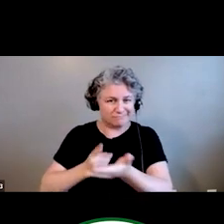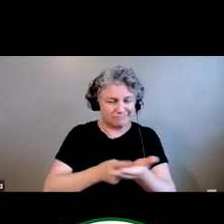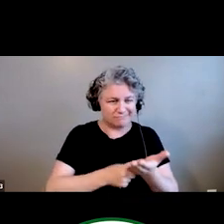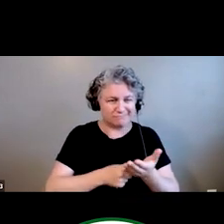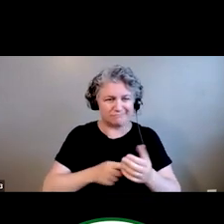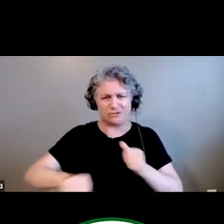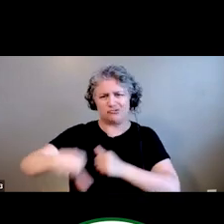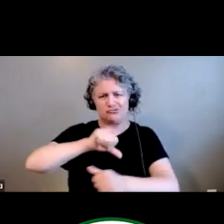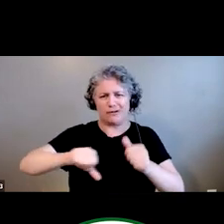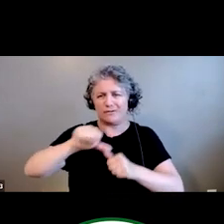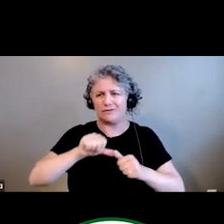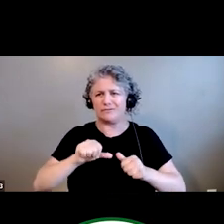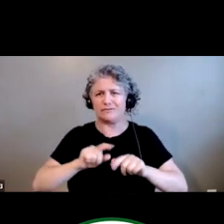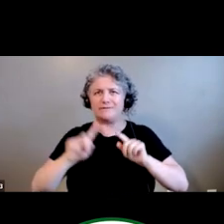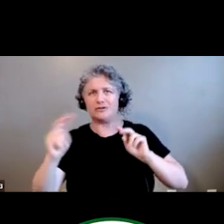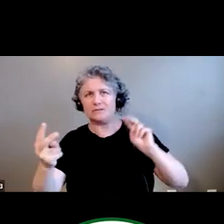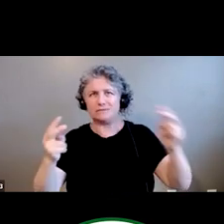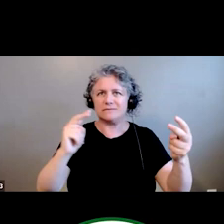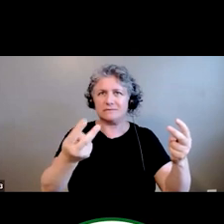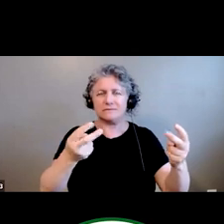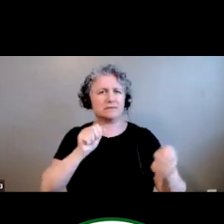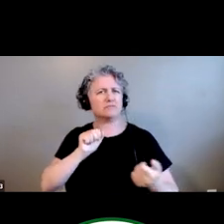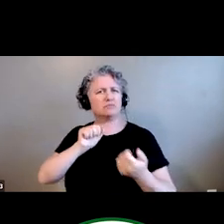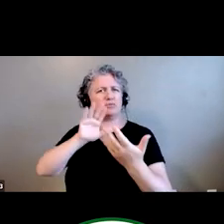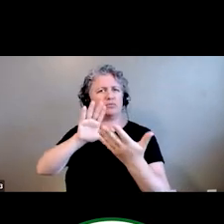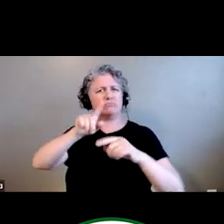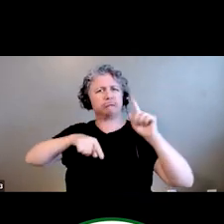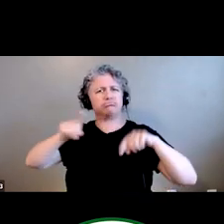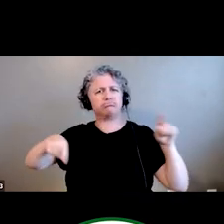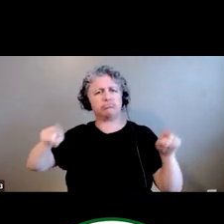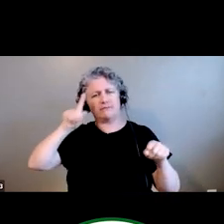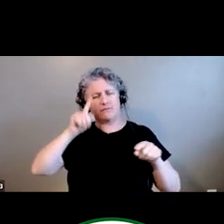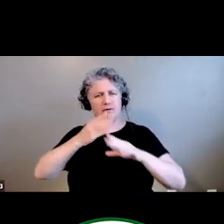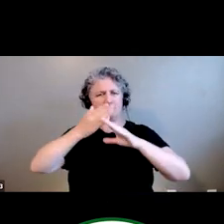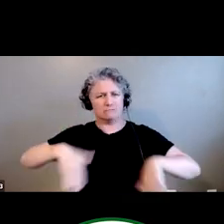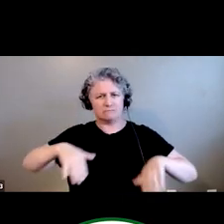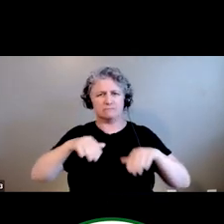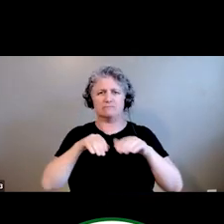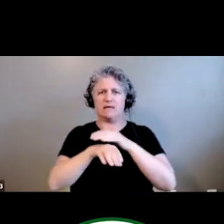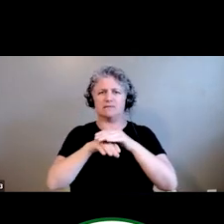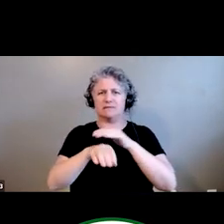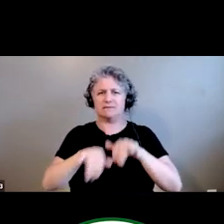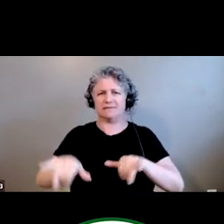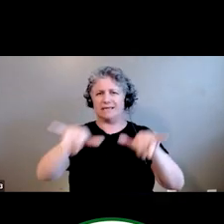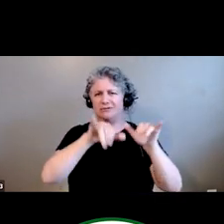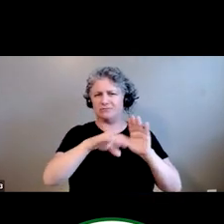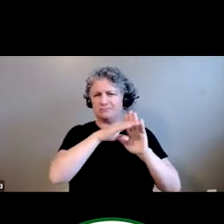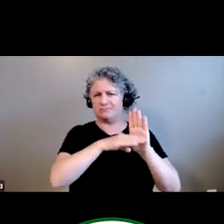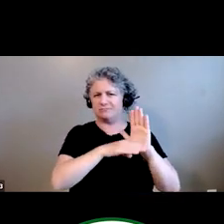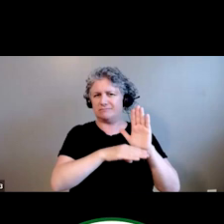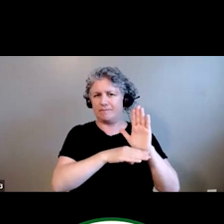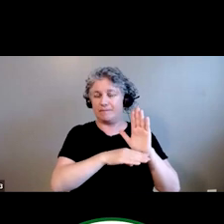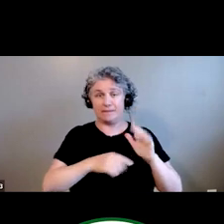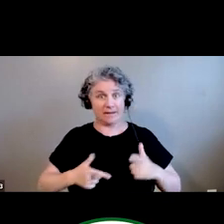So I live in Nunavut and in Nunavut we have polar bears everywhere and That's not stop